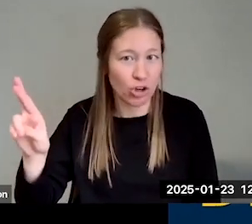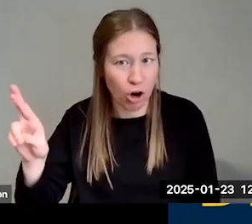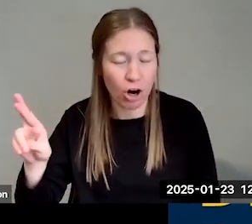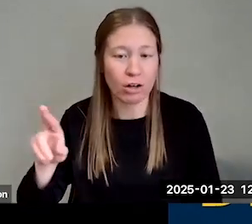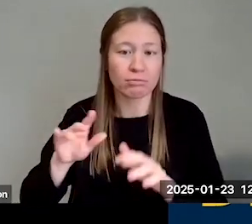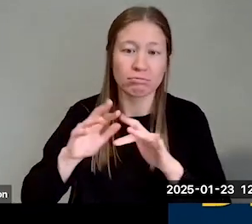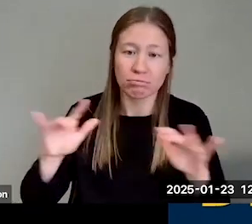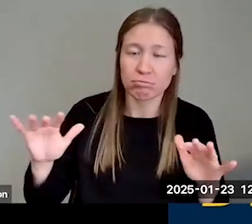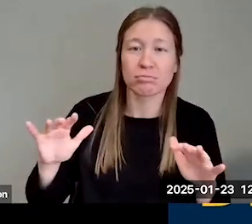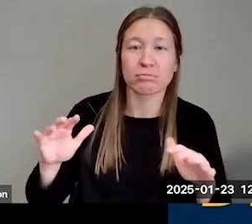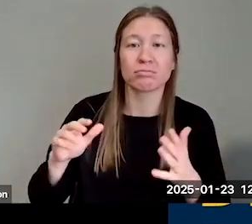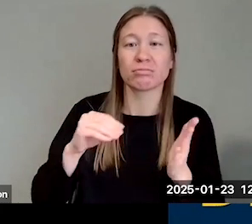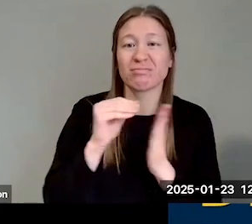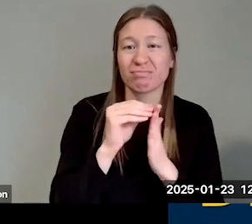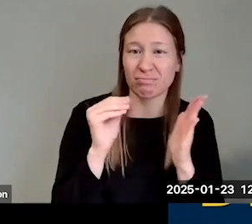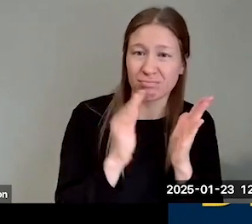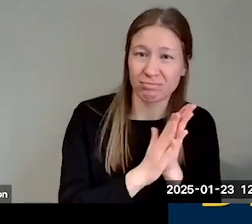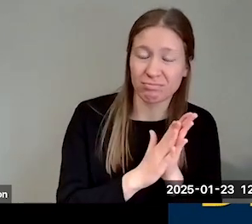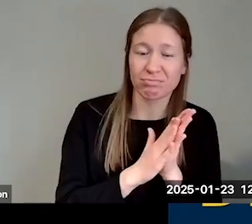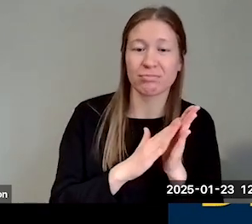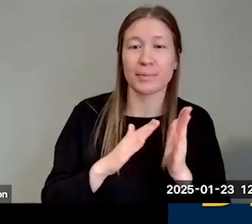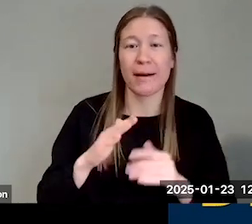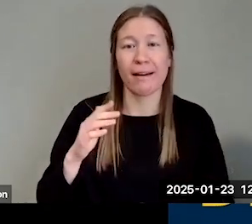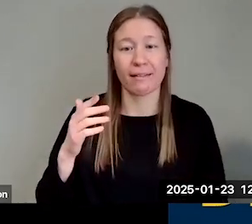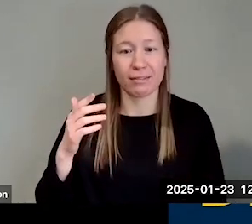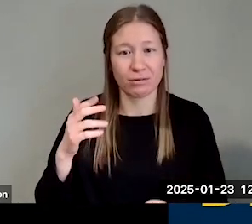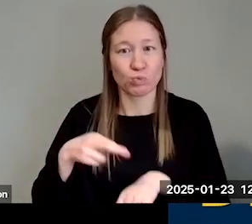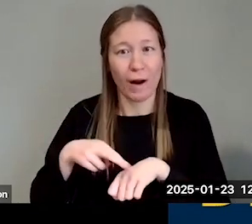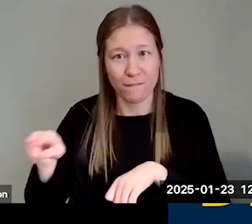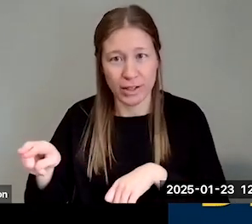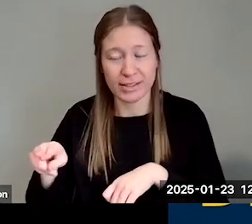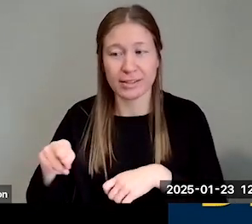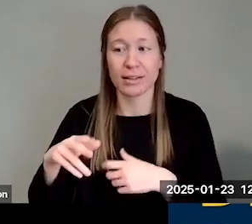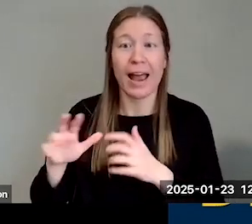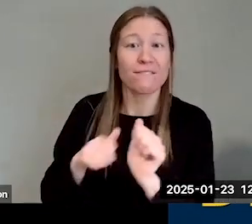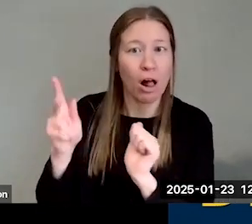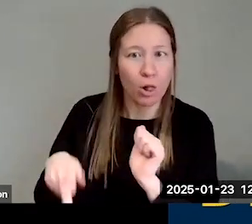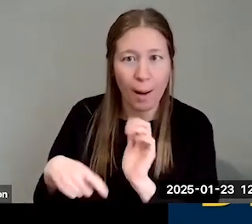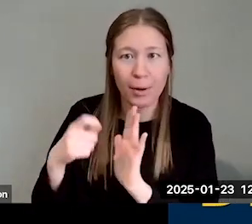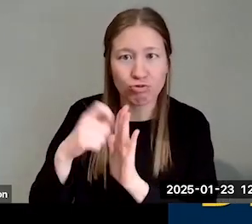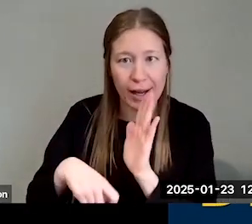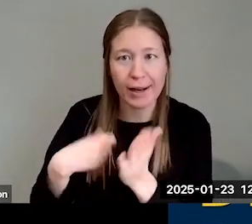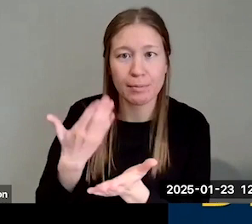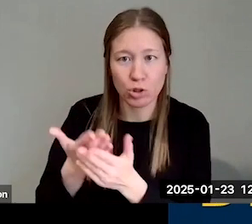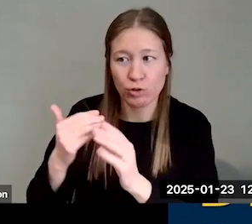document what you have done, follow up in writing, and then allow them to navigate